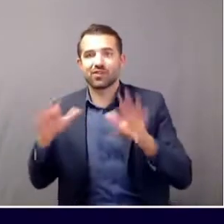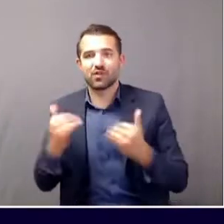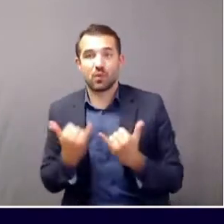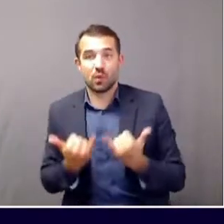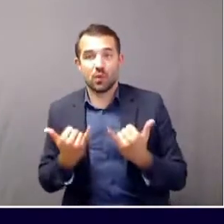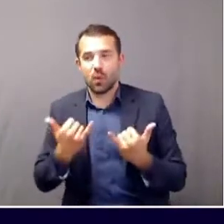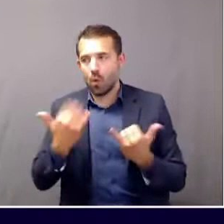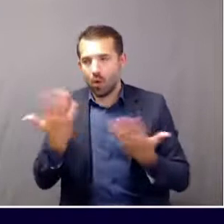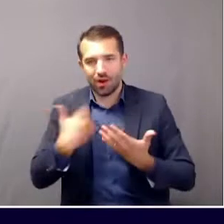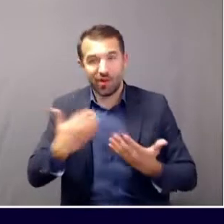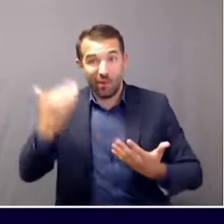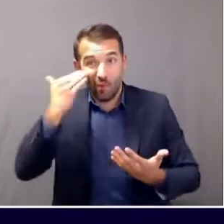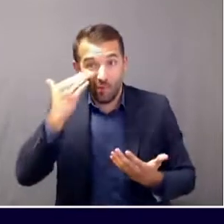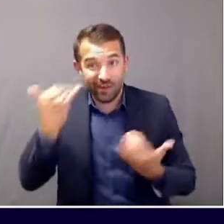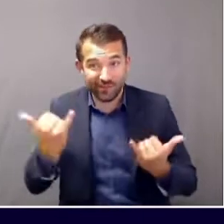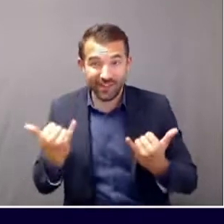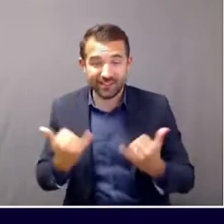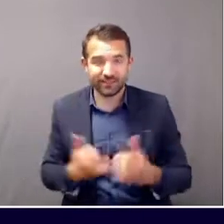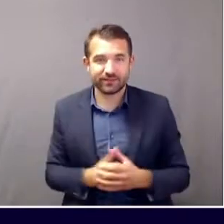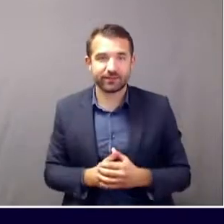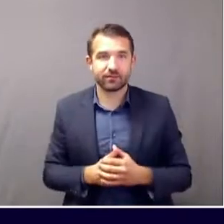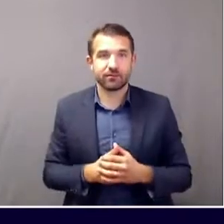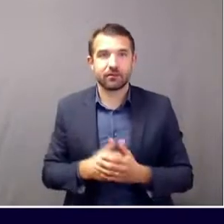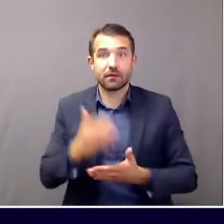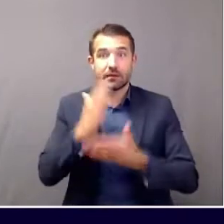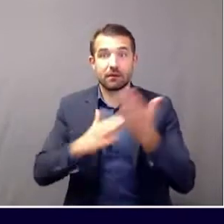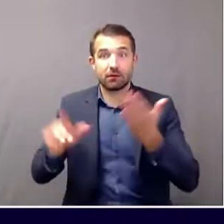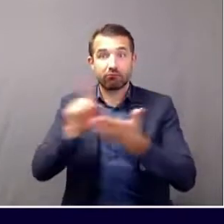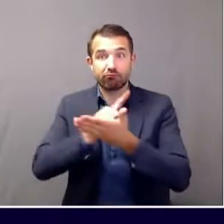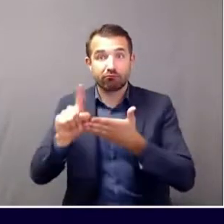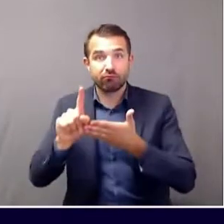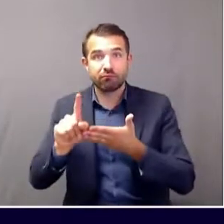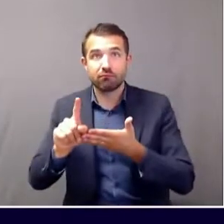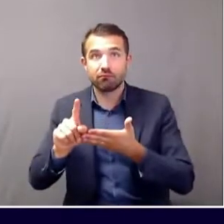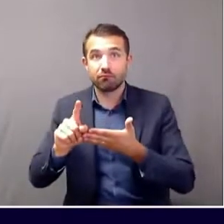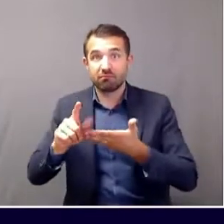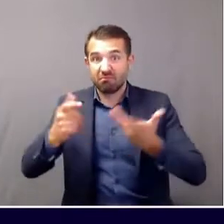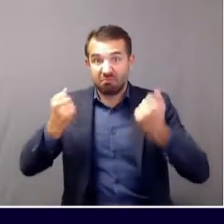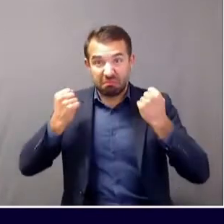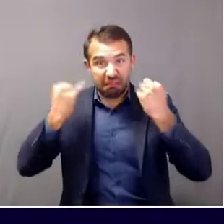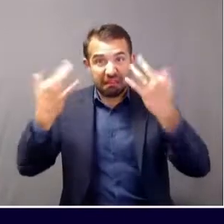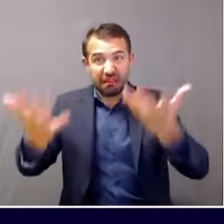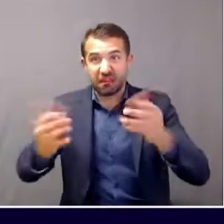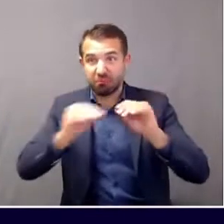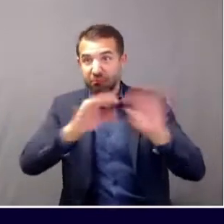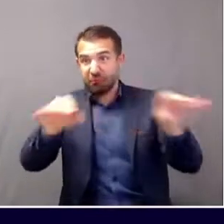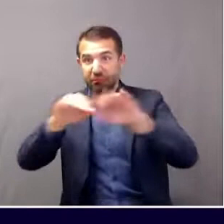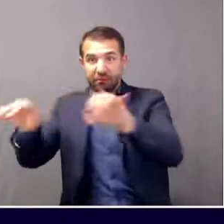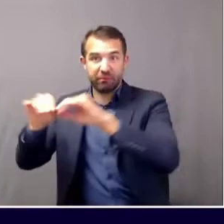if there are been some weeks when we have been in the throes